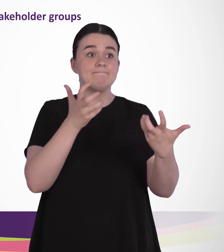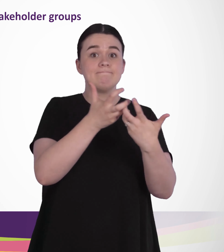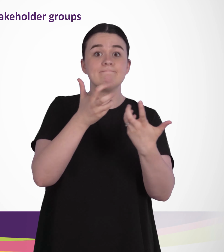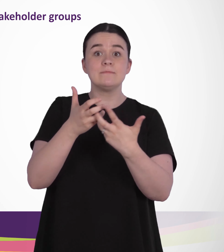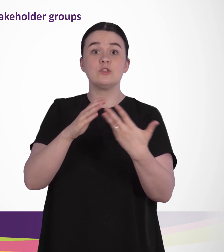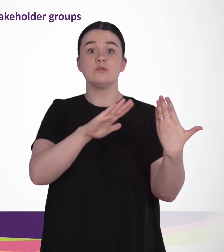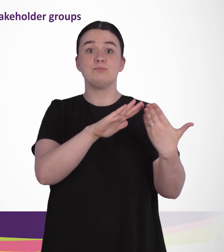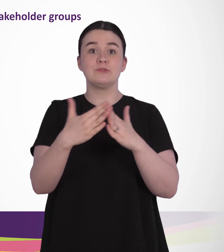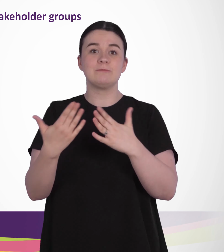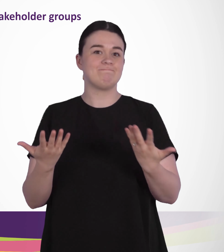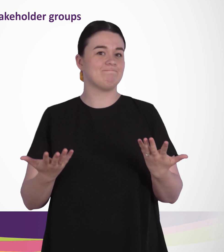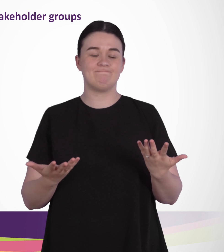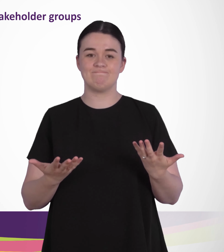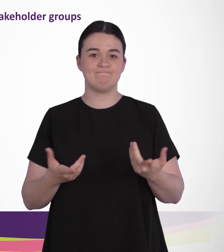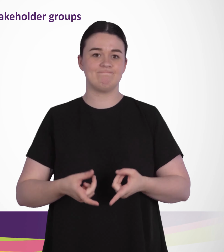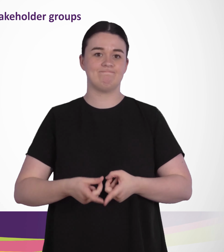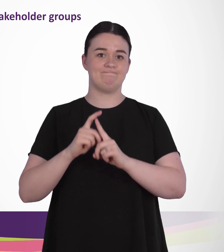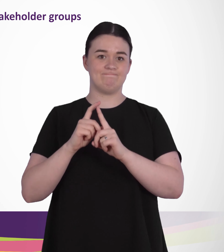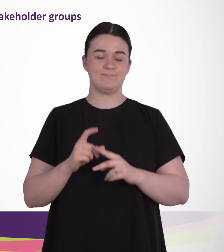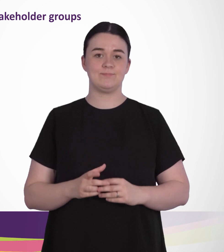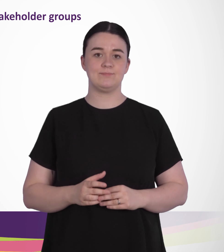services that meet the needs of the community.